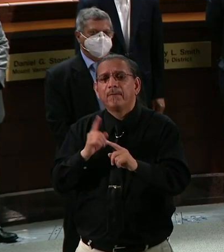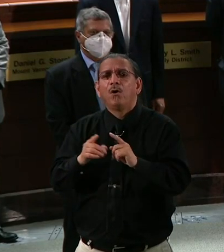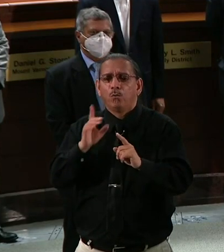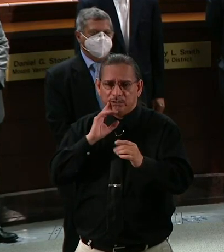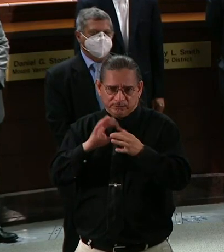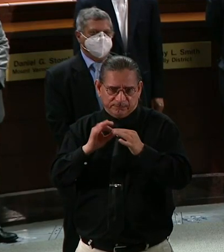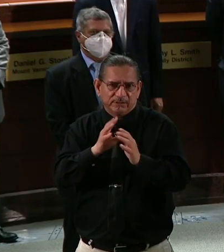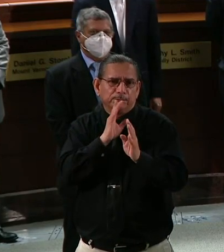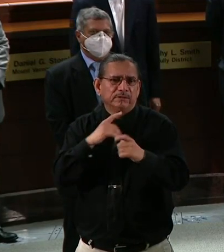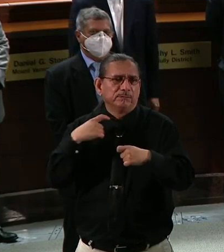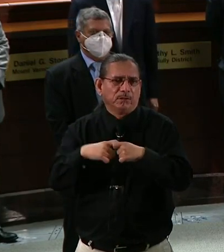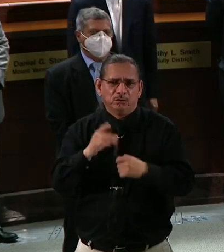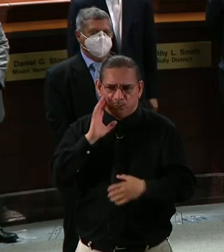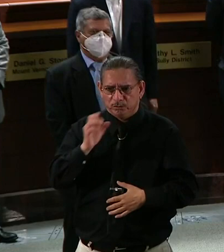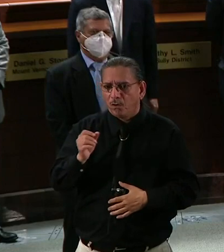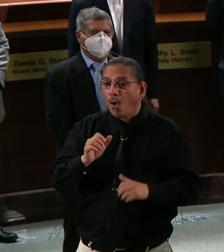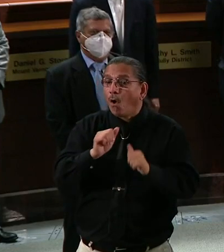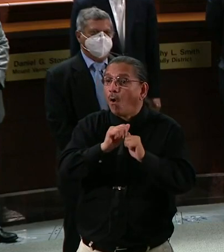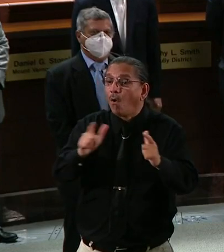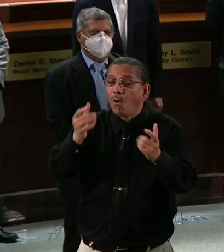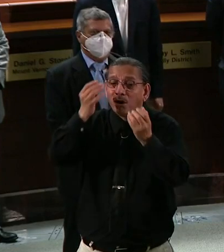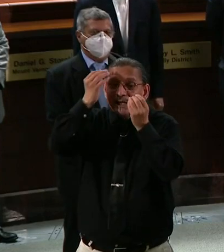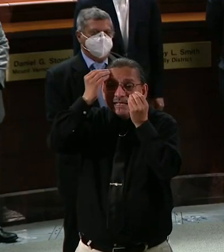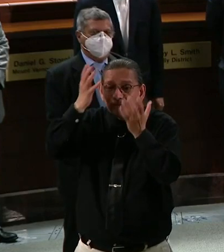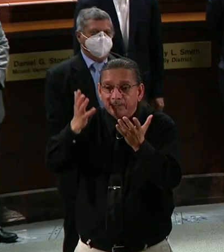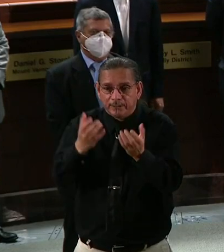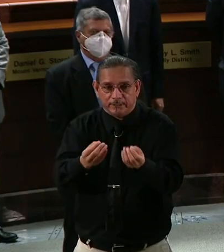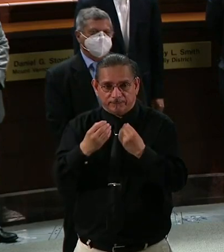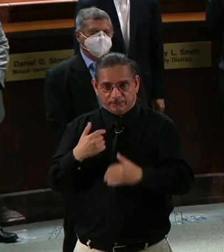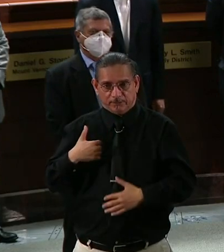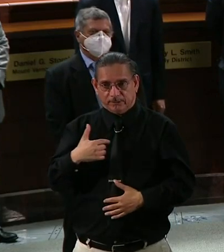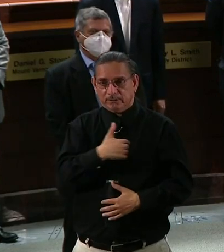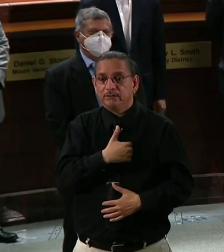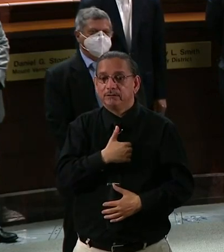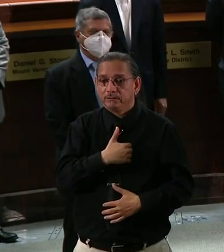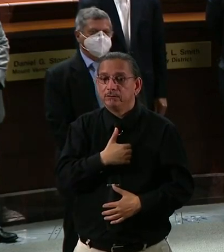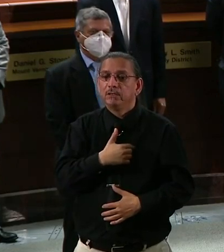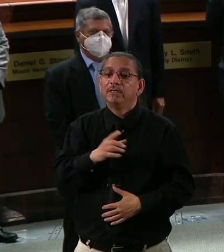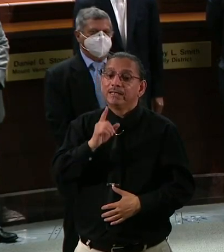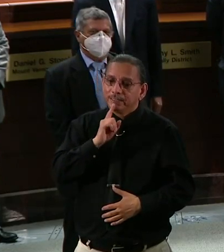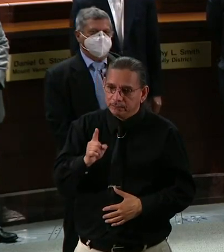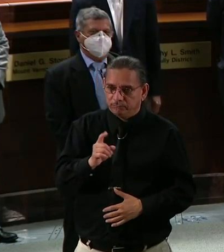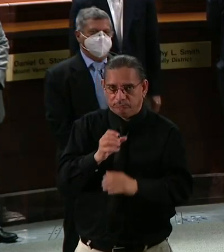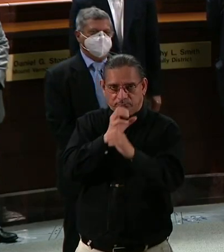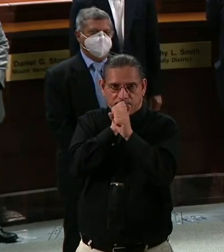NOT LEANING. BY NO LESS DAY THE GOVERNOR. HE SAYS I KEEP IT ON